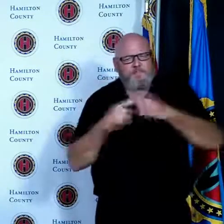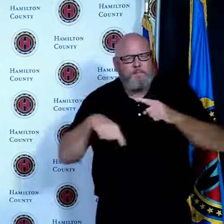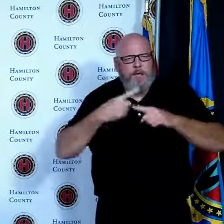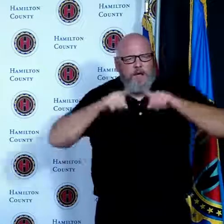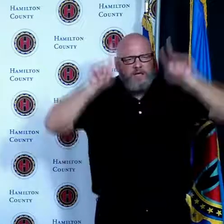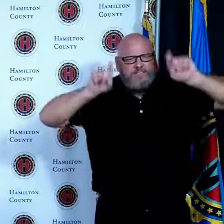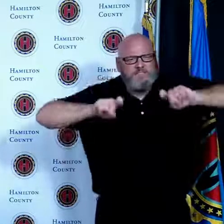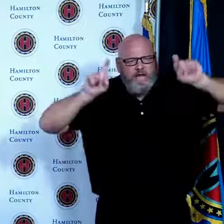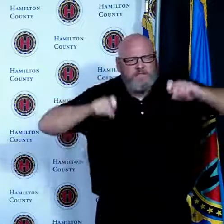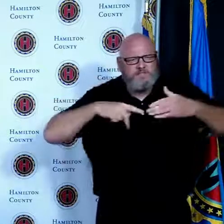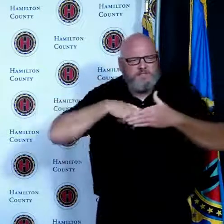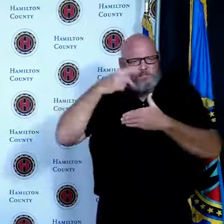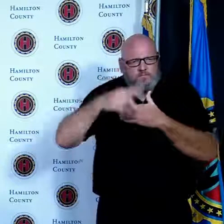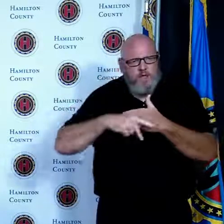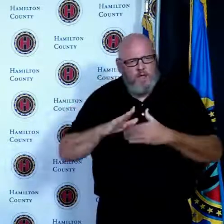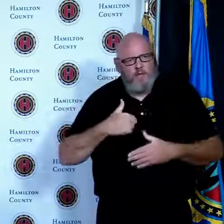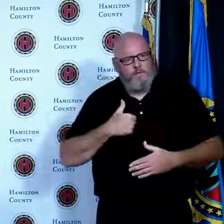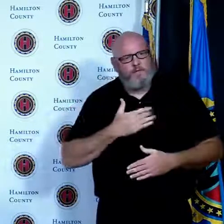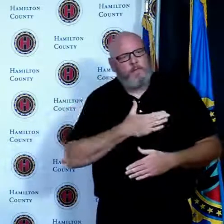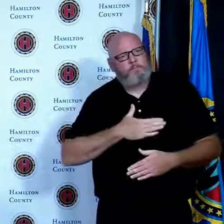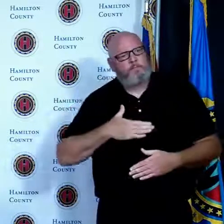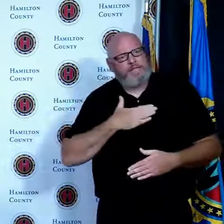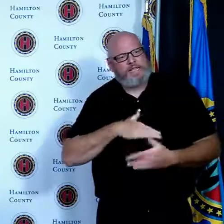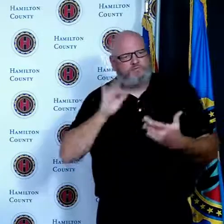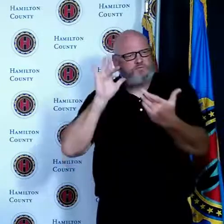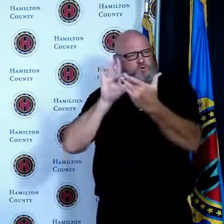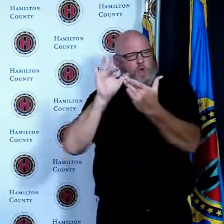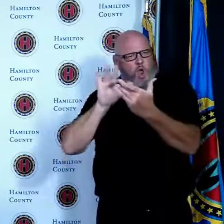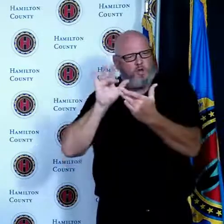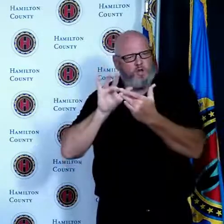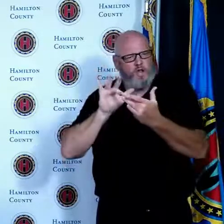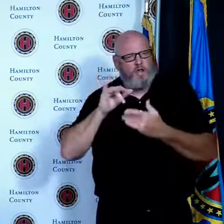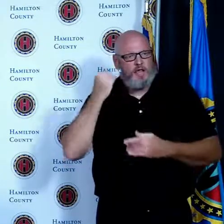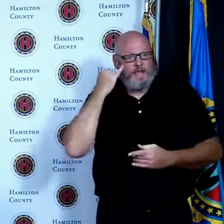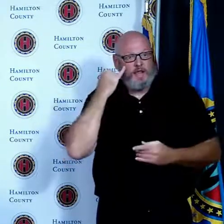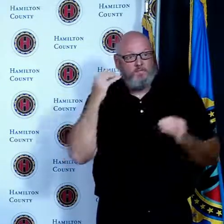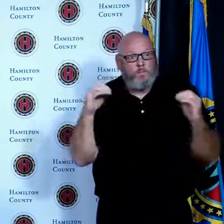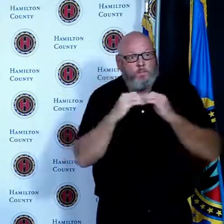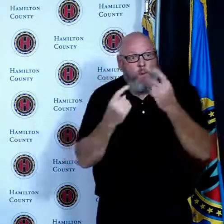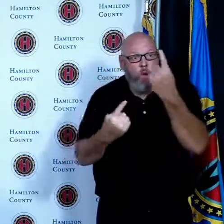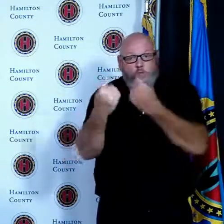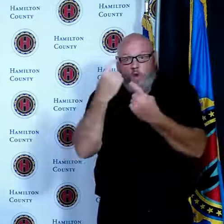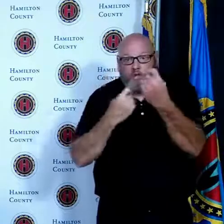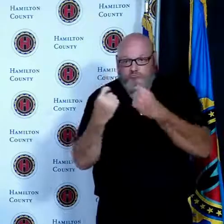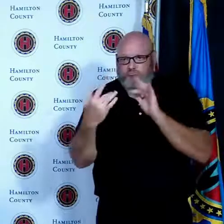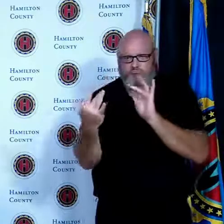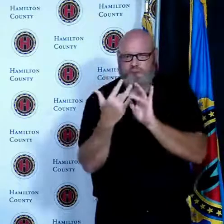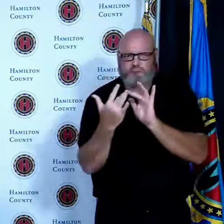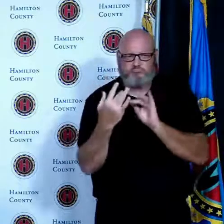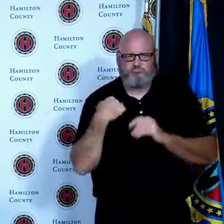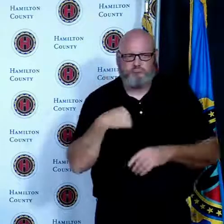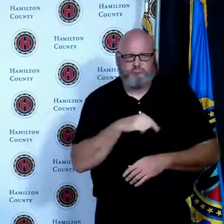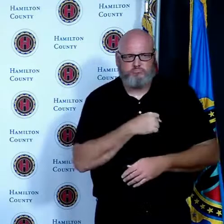feel free to reach out again it's it's going to be data driven you know we're going to look at hot spots look at where we need that testing